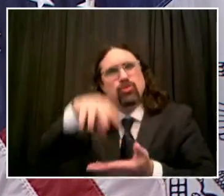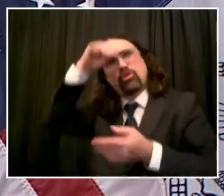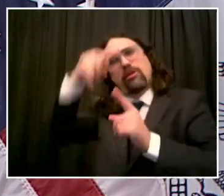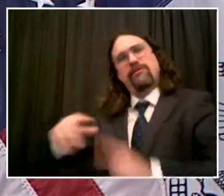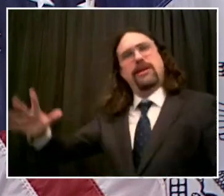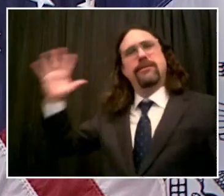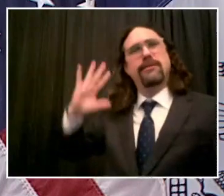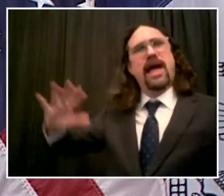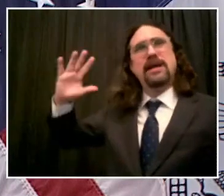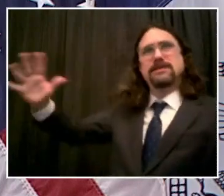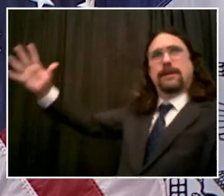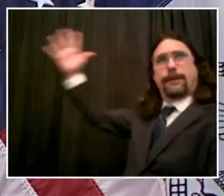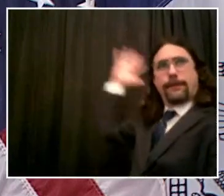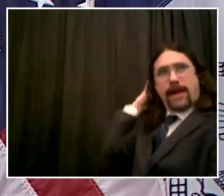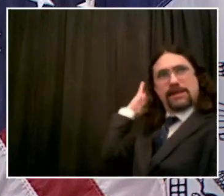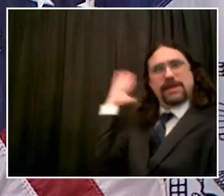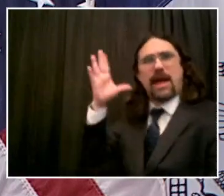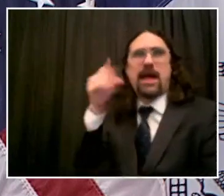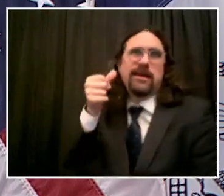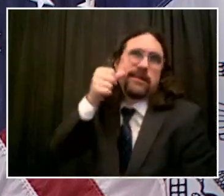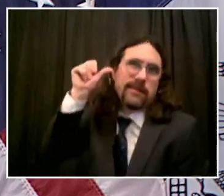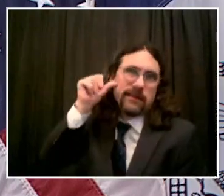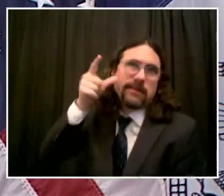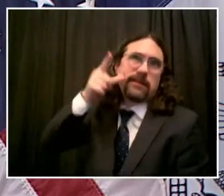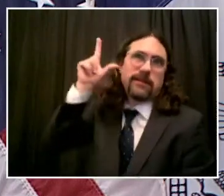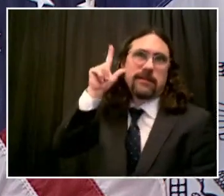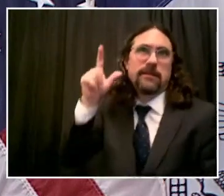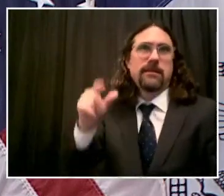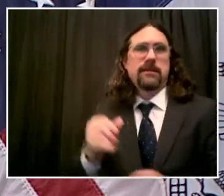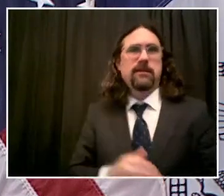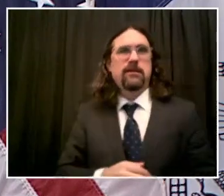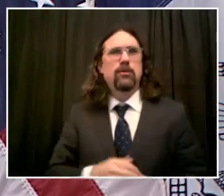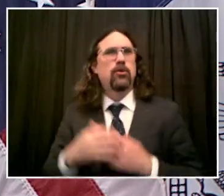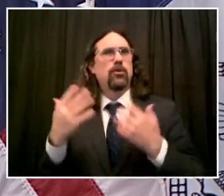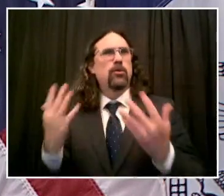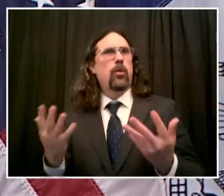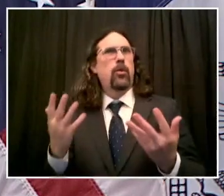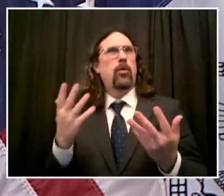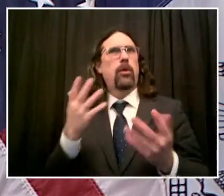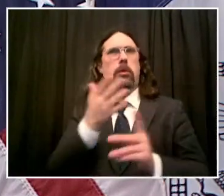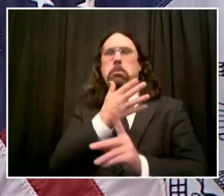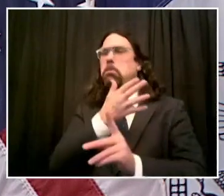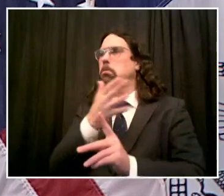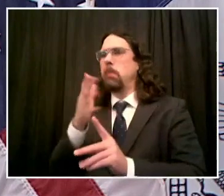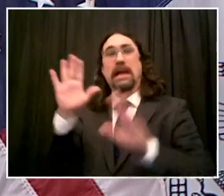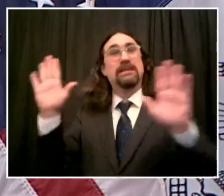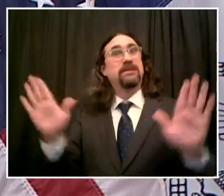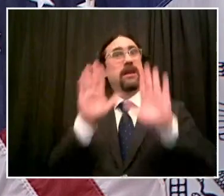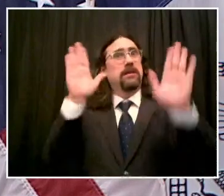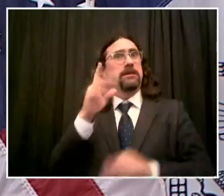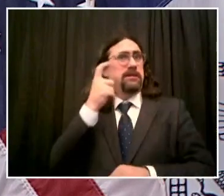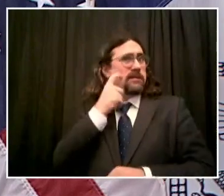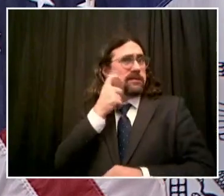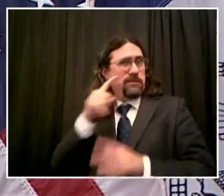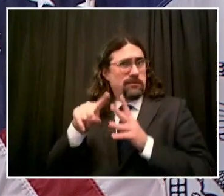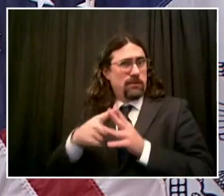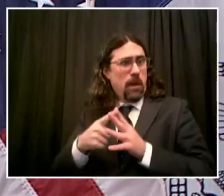DIDN'T EXPECT THAT WAS STARTED ON SUNDAY NIGHT AND DIDN'T SEE EVIDENCE BEFORE SUNDAY NIGHT AT ADJUSTMENTS WERE MADE